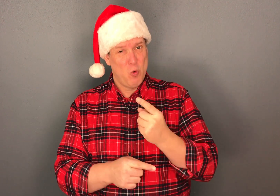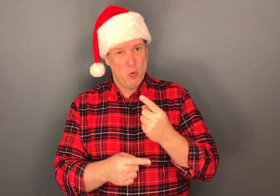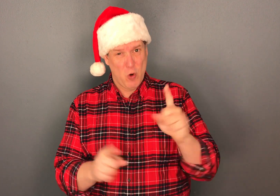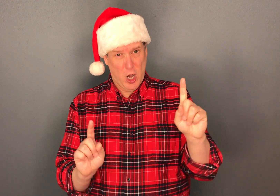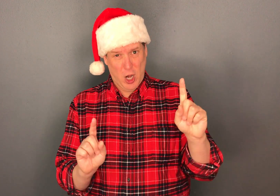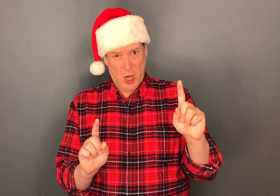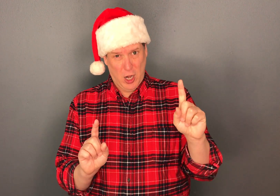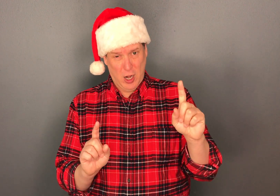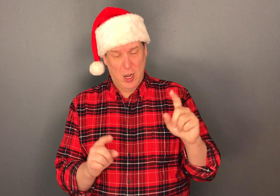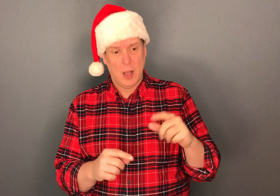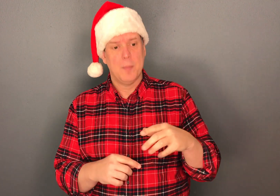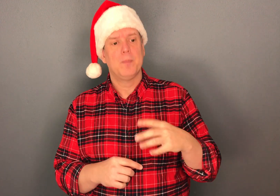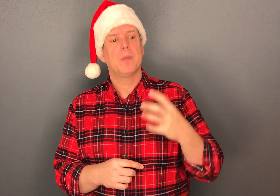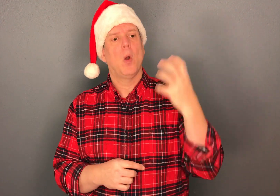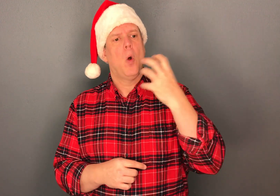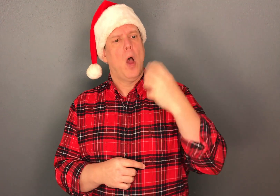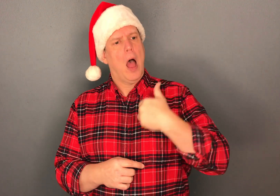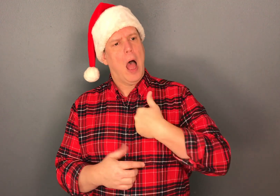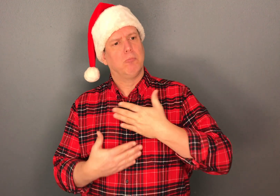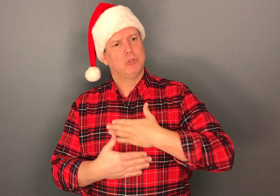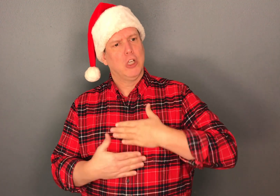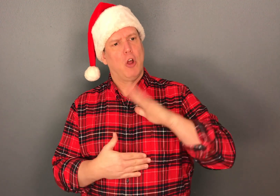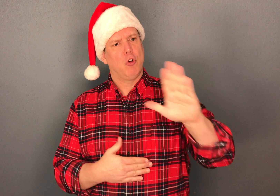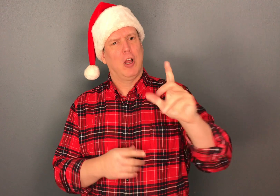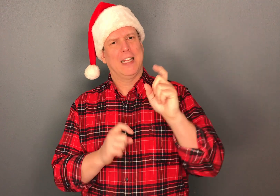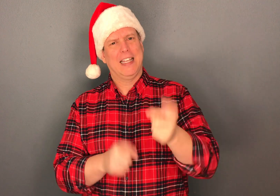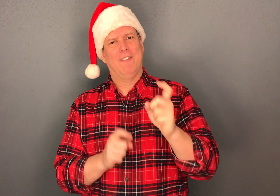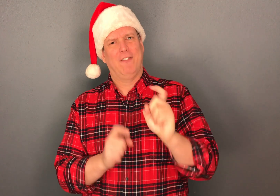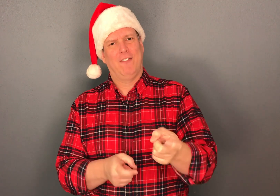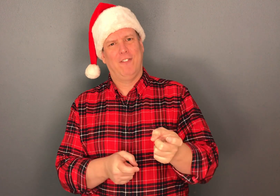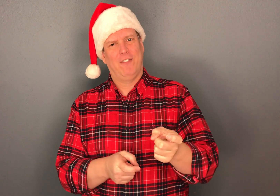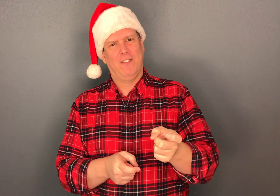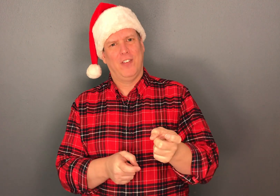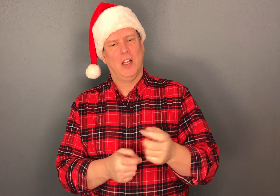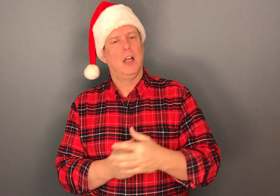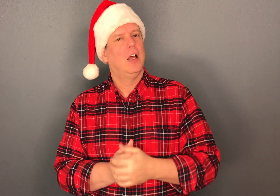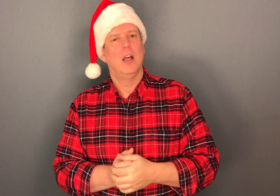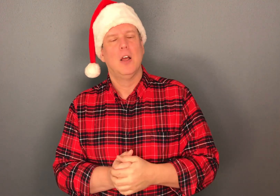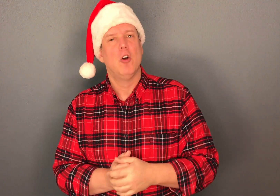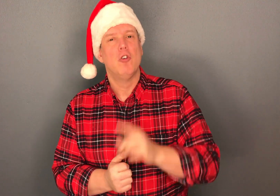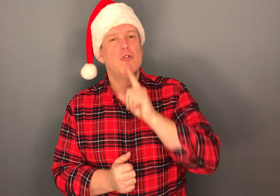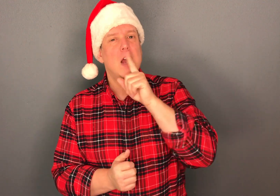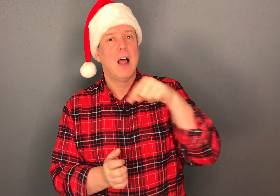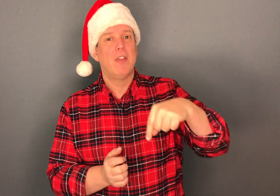No it doesn't really work "I appreciate your gift" If you do it that